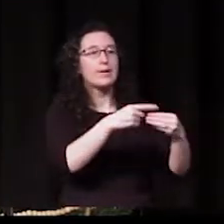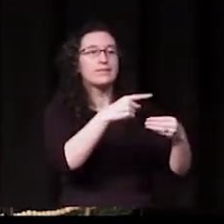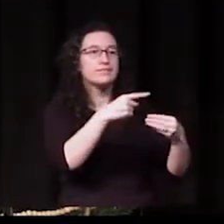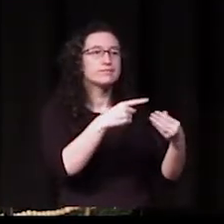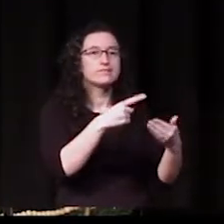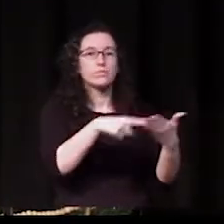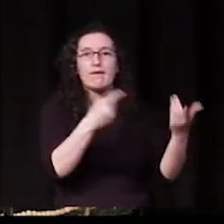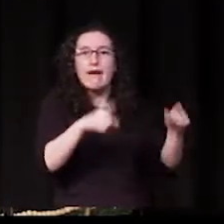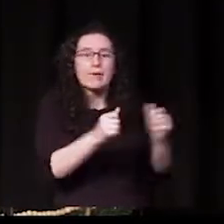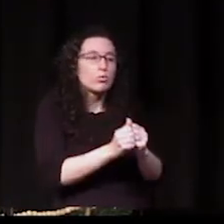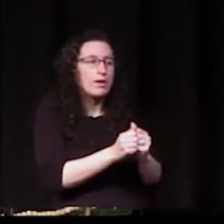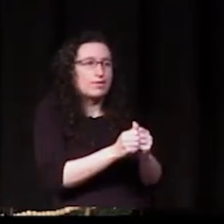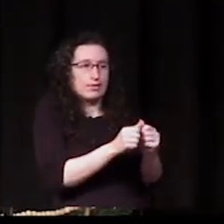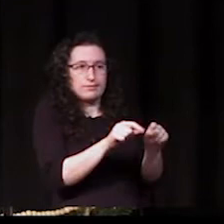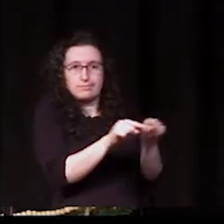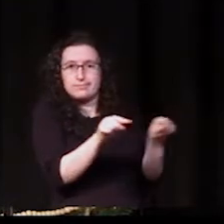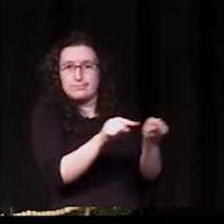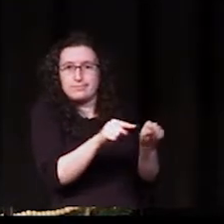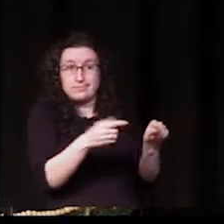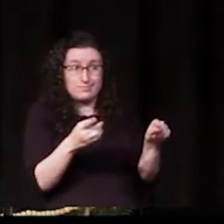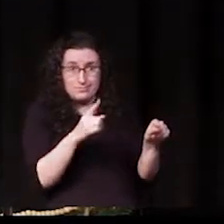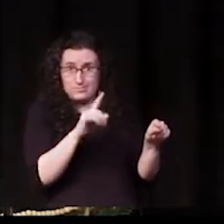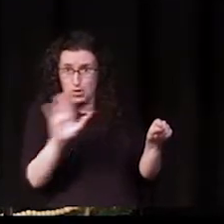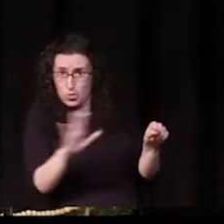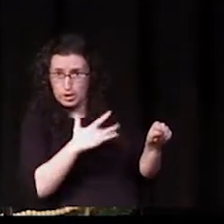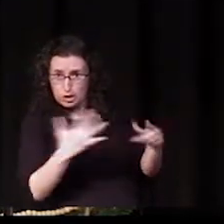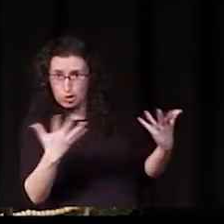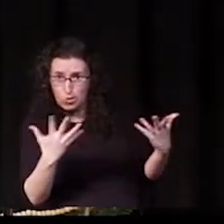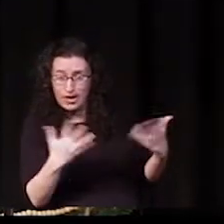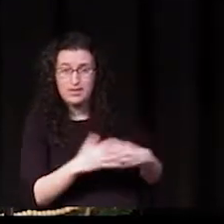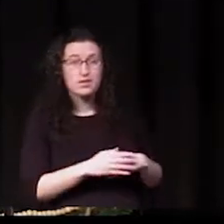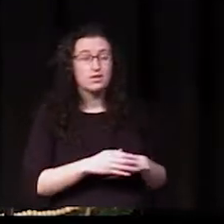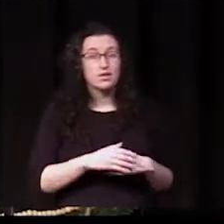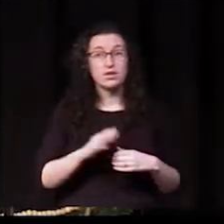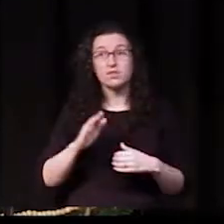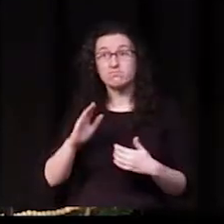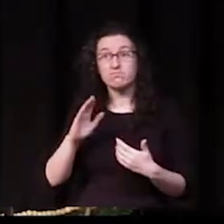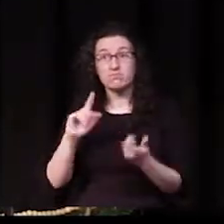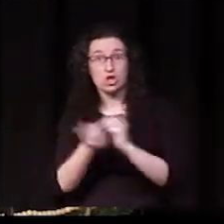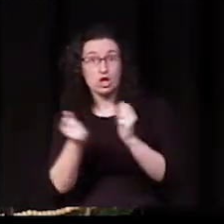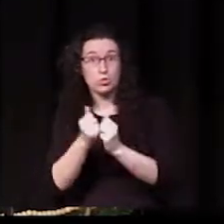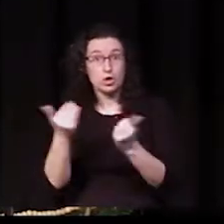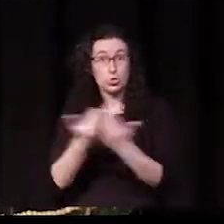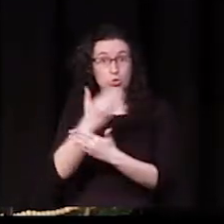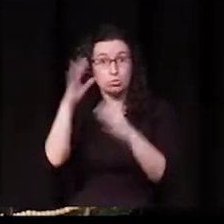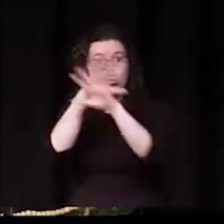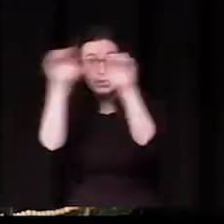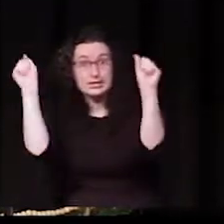and what is your concern? Is it the upcoming change in our president? Is it something else in our culture or society?